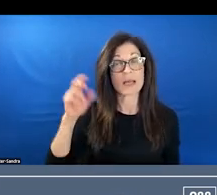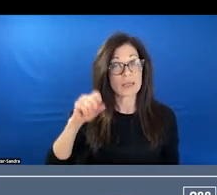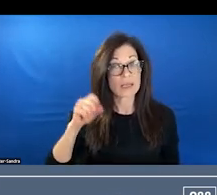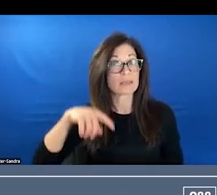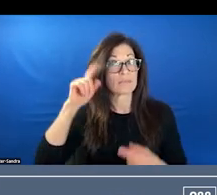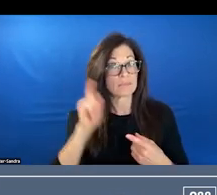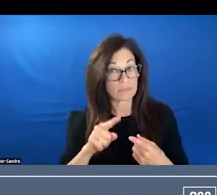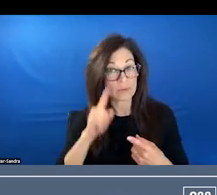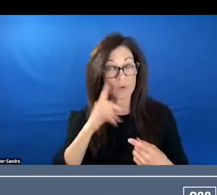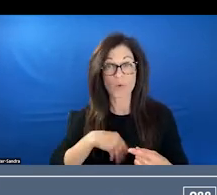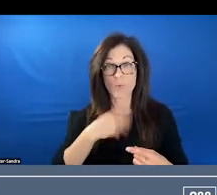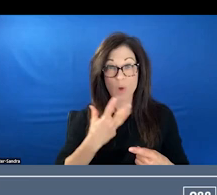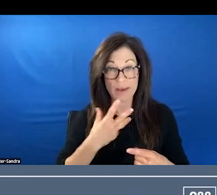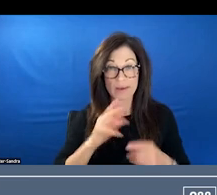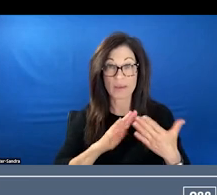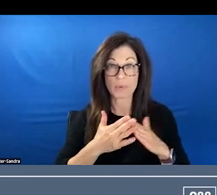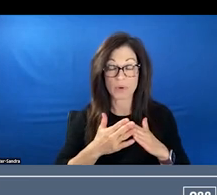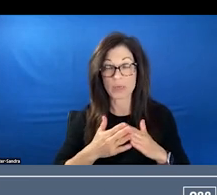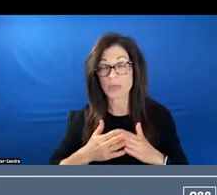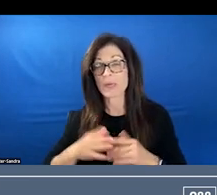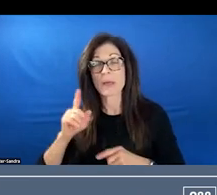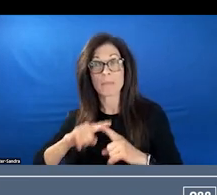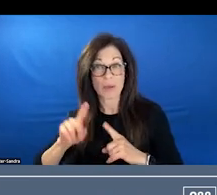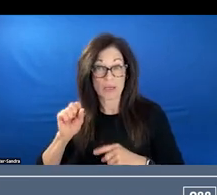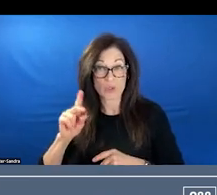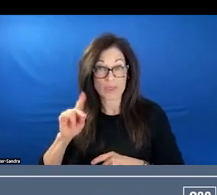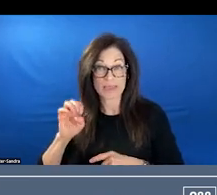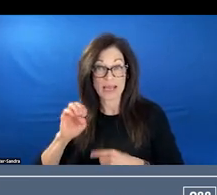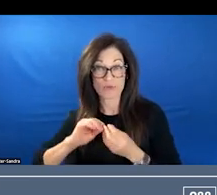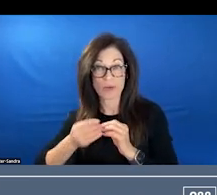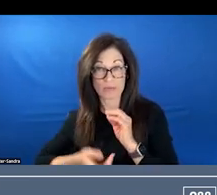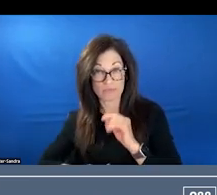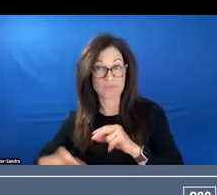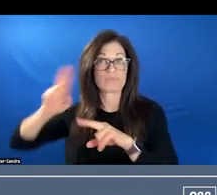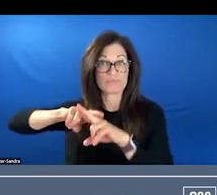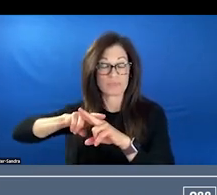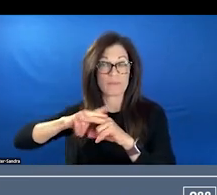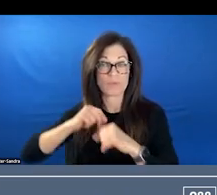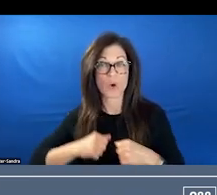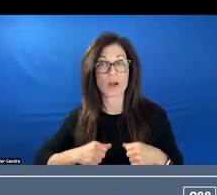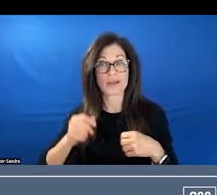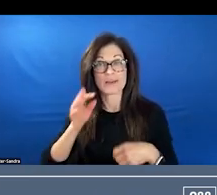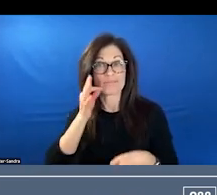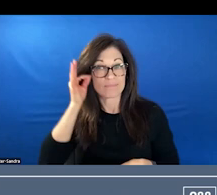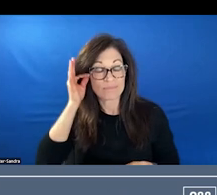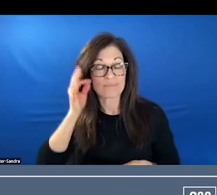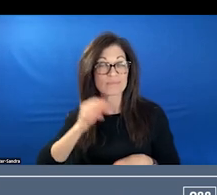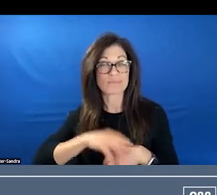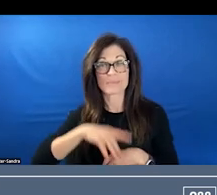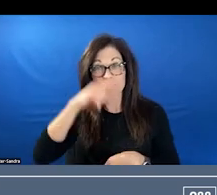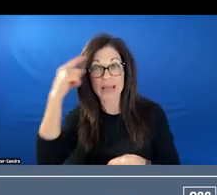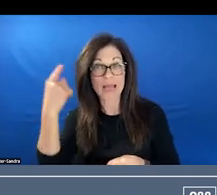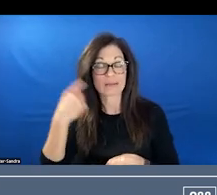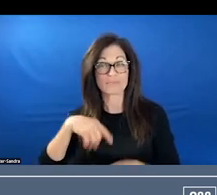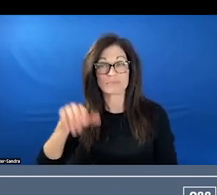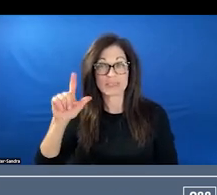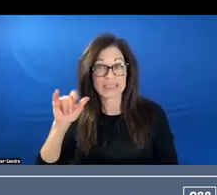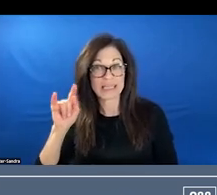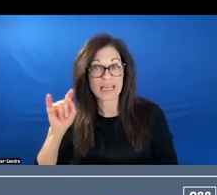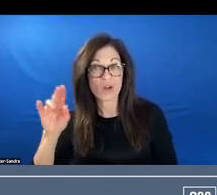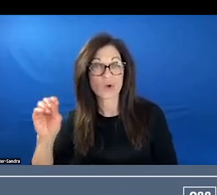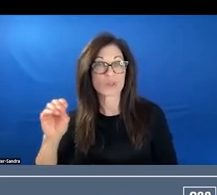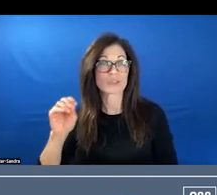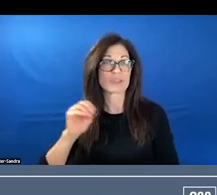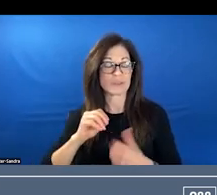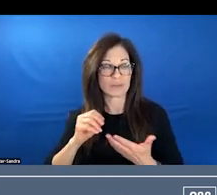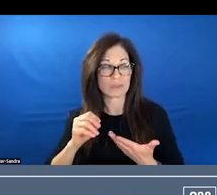THE WHITE COMMUNITY, IT HAS GONE UP FOR BLACKS, LATINOS, ECT. THERE